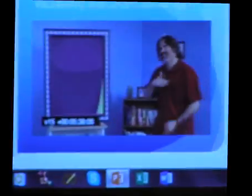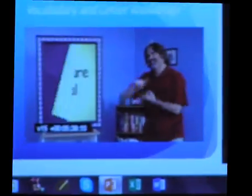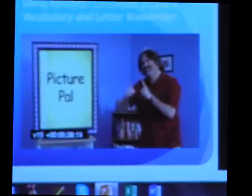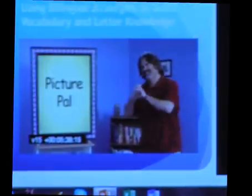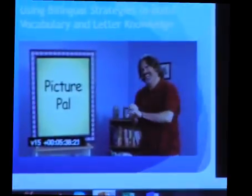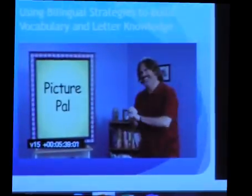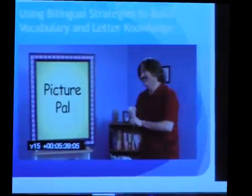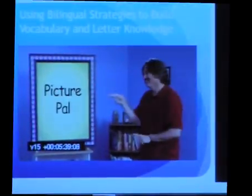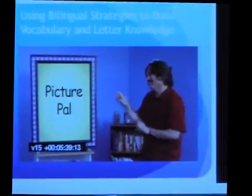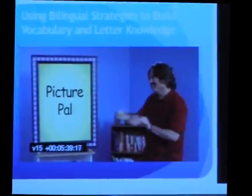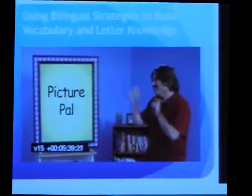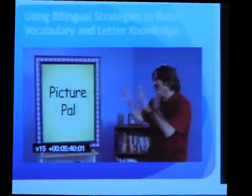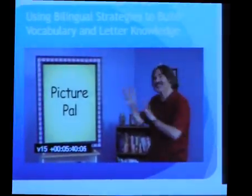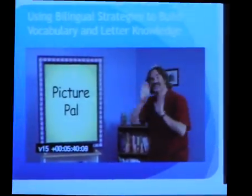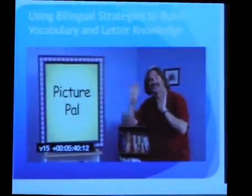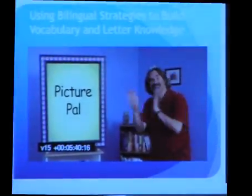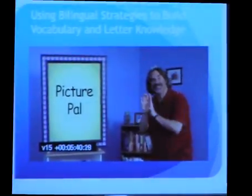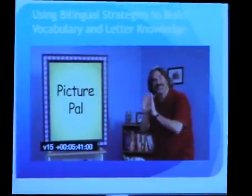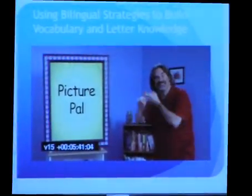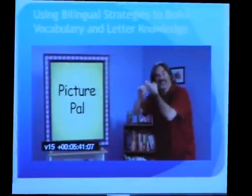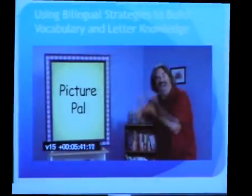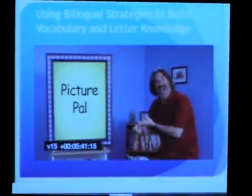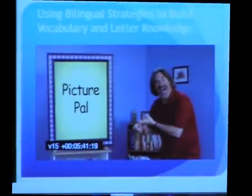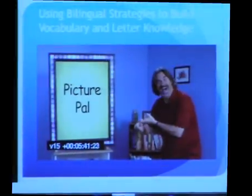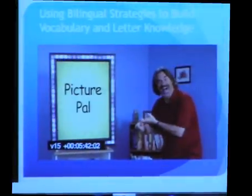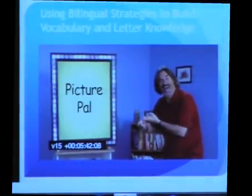This is Peter going, Hey, this is my friend.